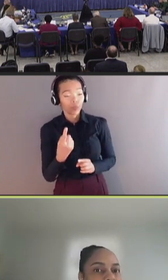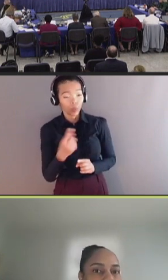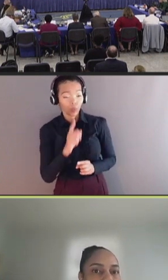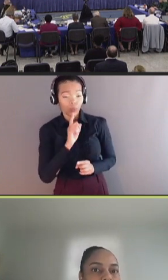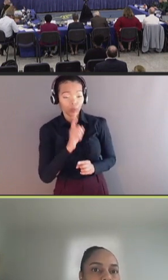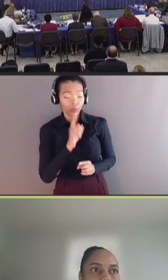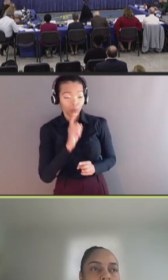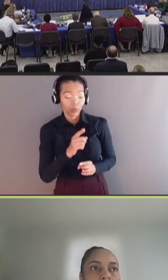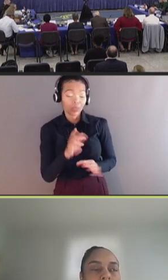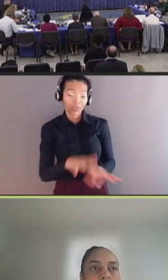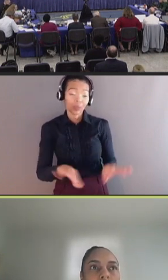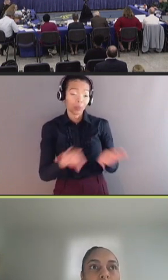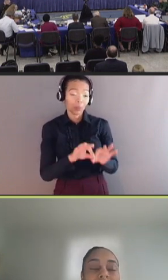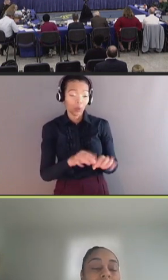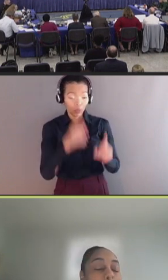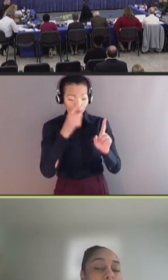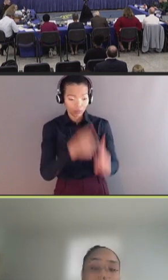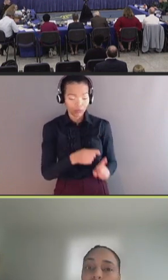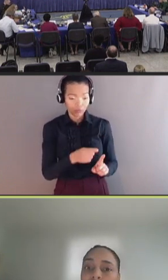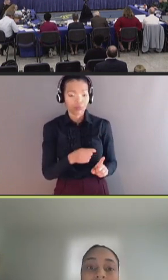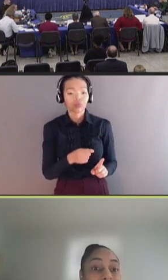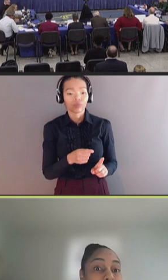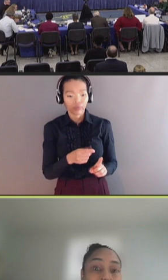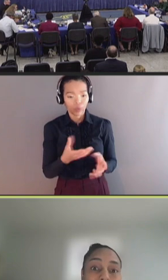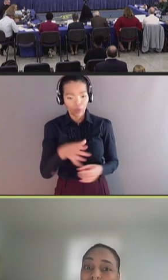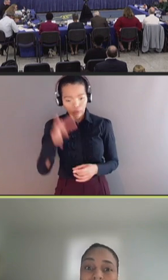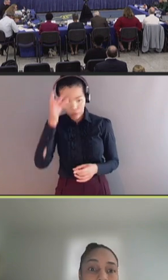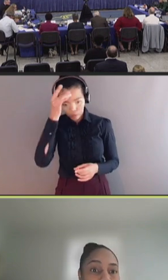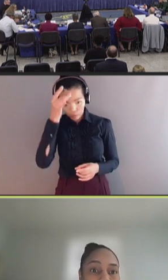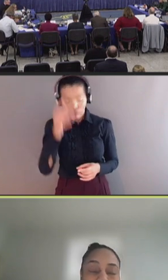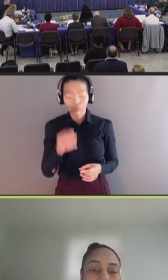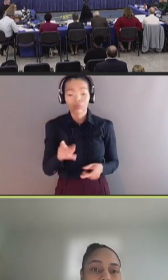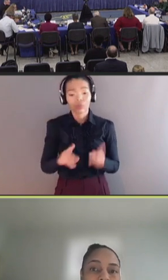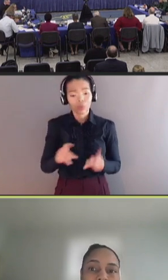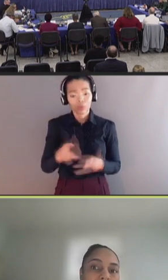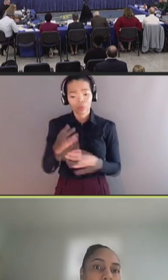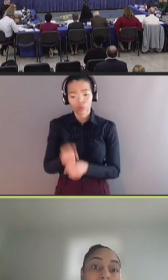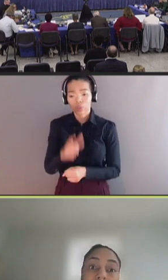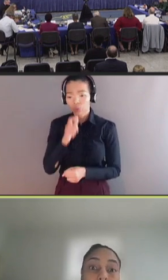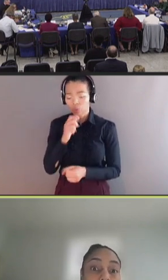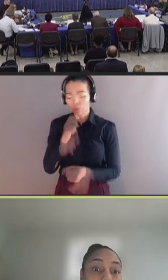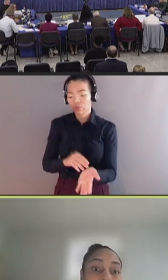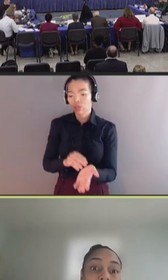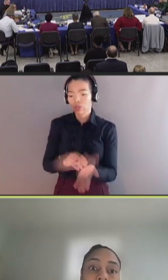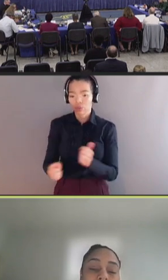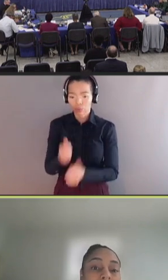this campaign. But was that people trust their doctors the most, and that we have to mobilize